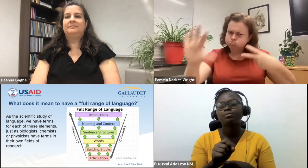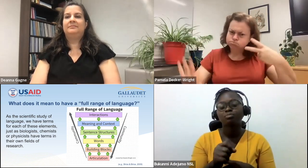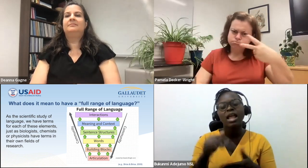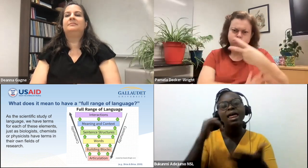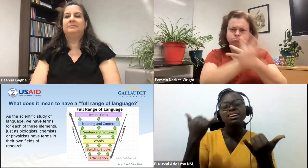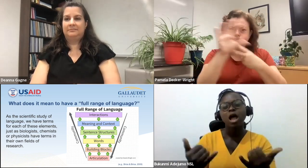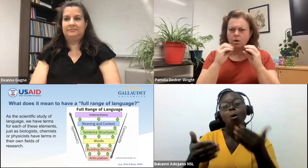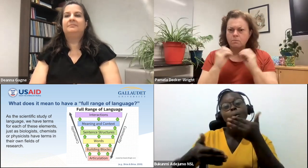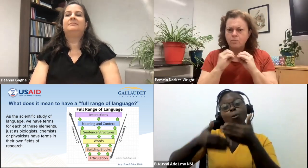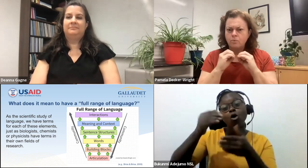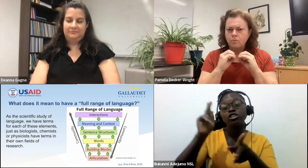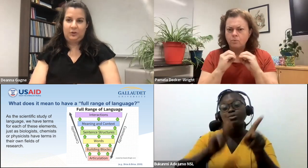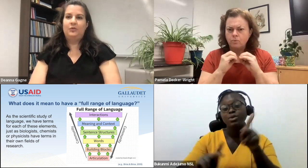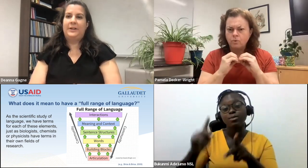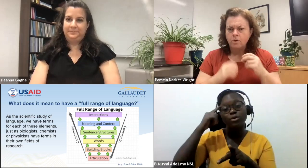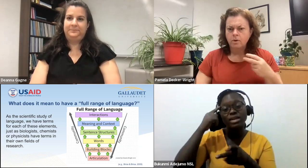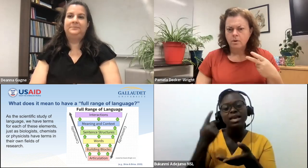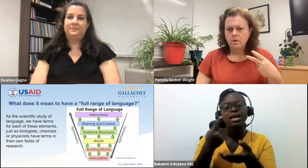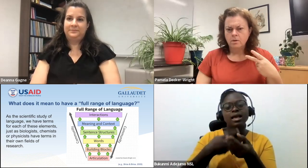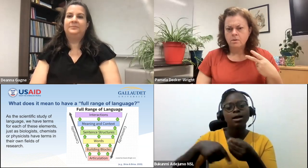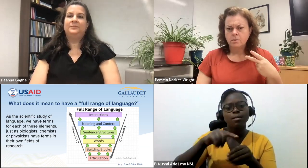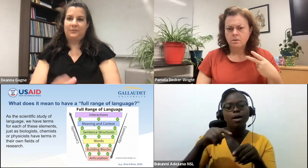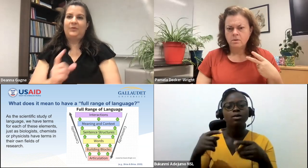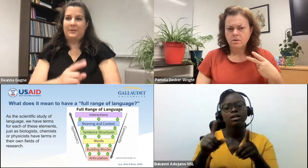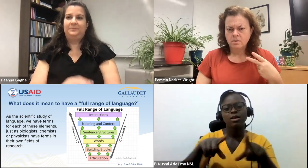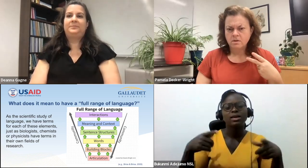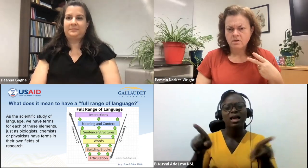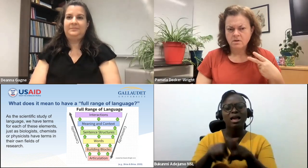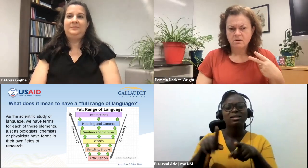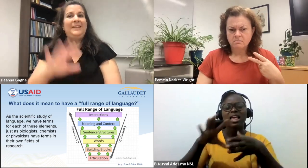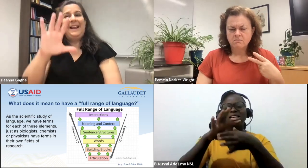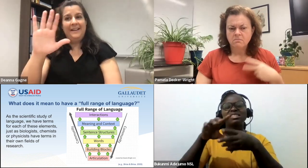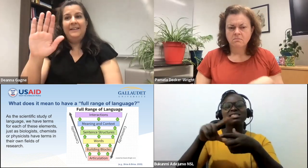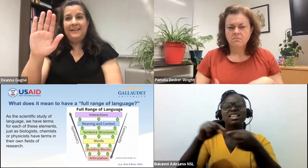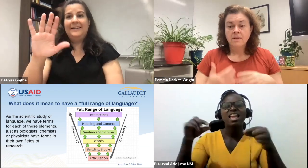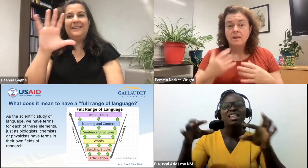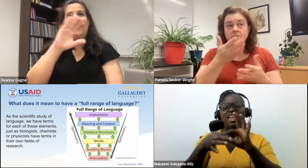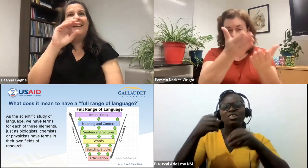people. Don't realize all of this. Every one of those runs on this are what's included in language.